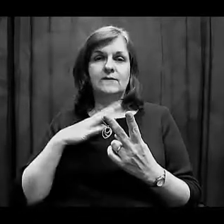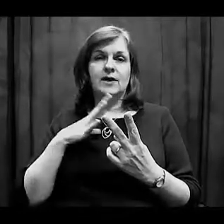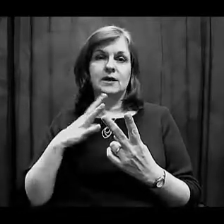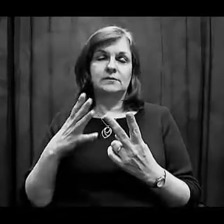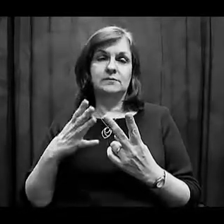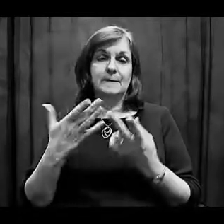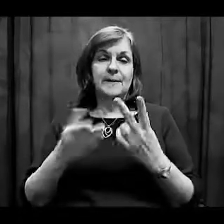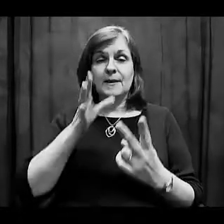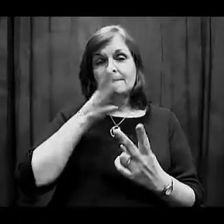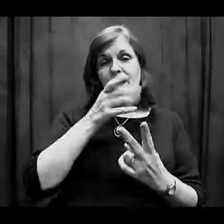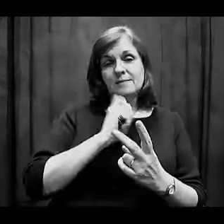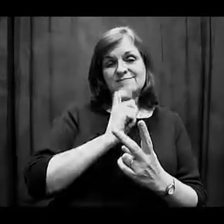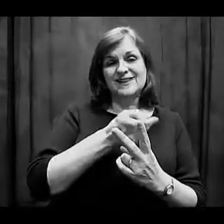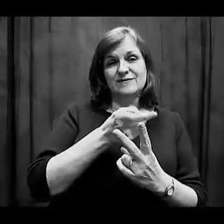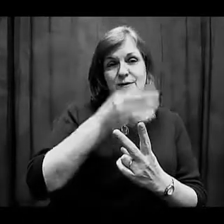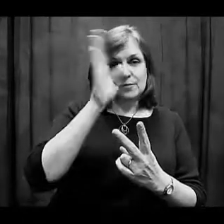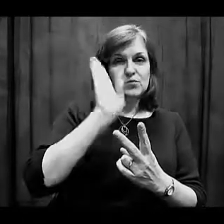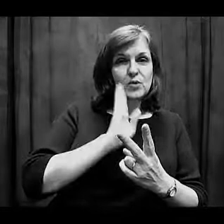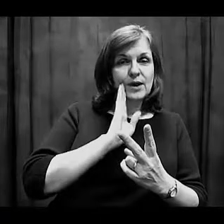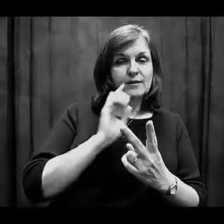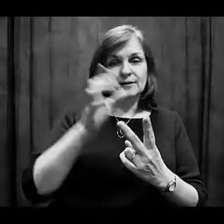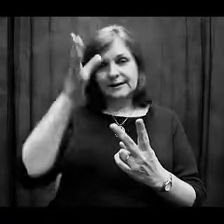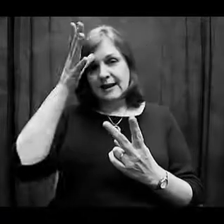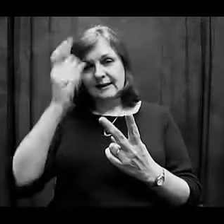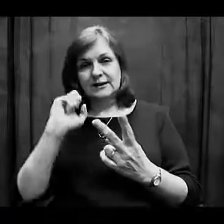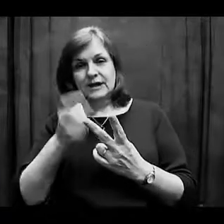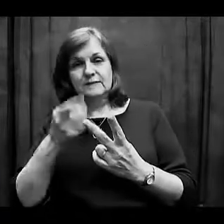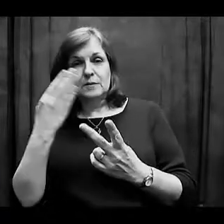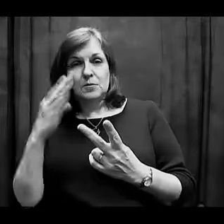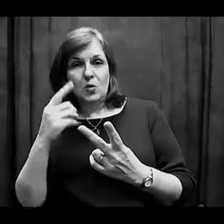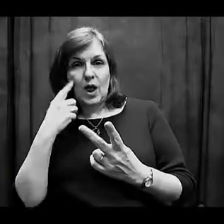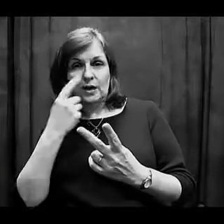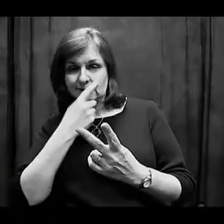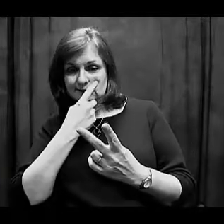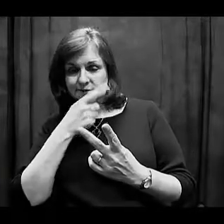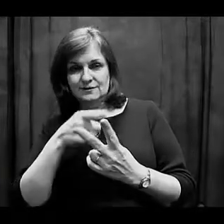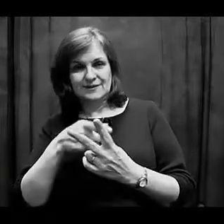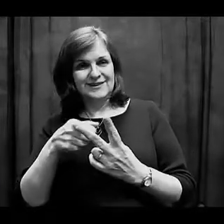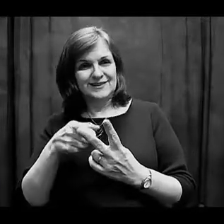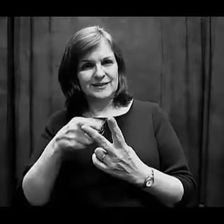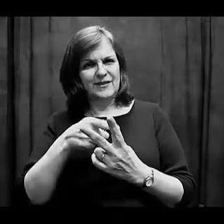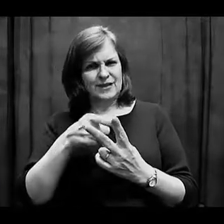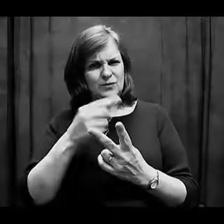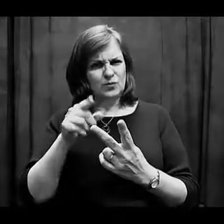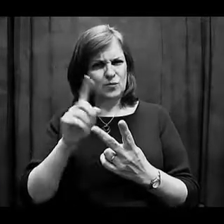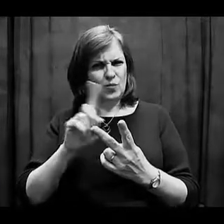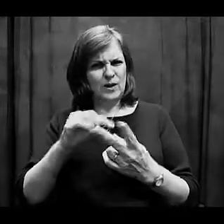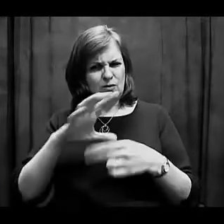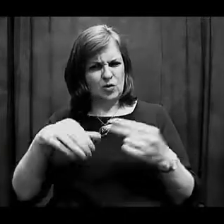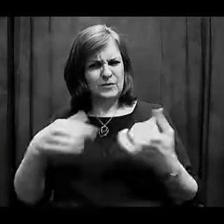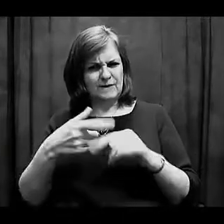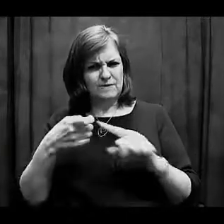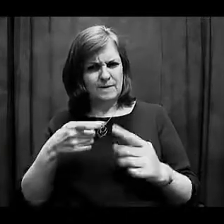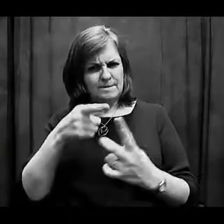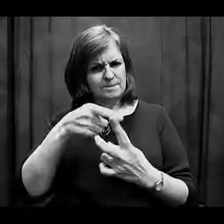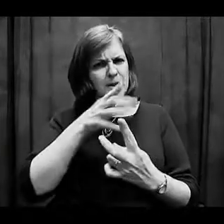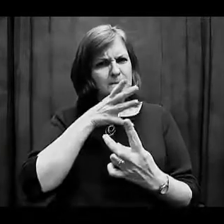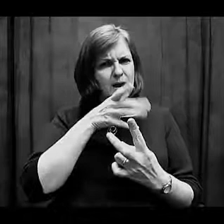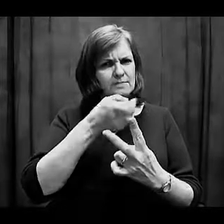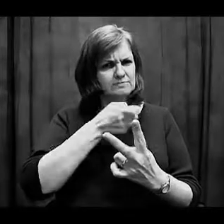Ok - fine. maybe mom said you'd have brown eyes and dad said blue eyes that's where these chromosomes originally came from